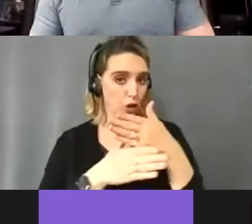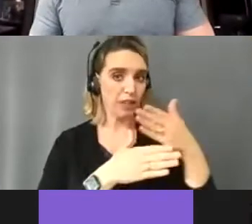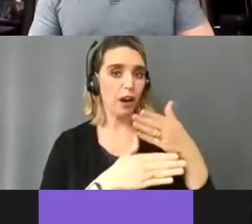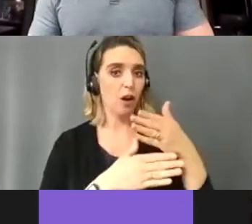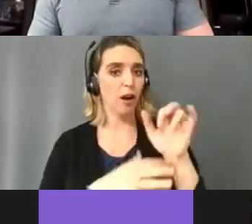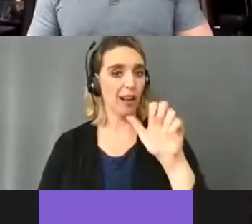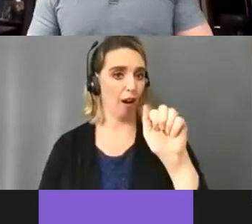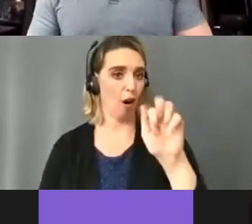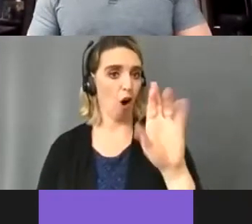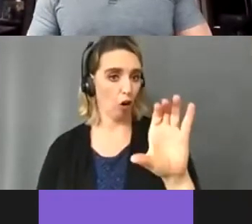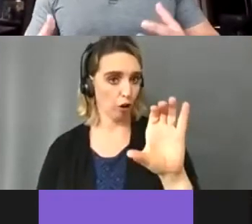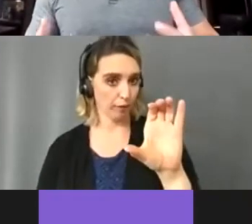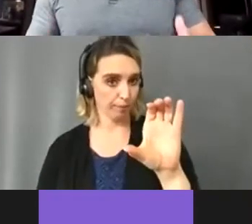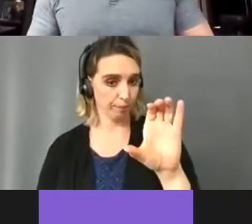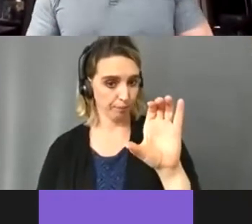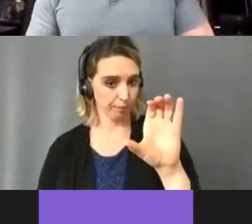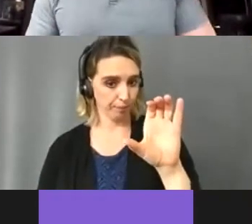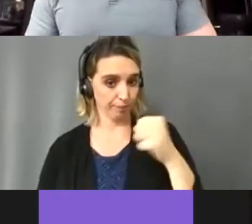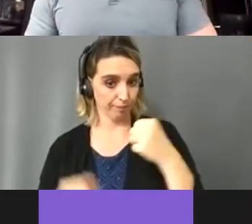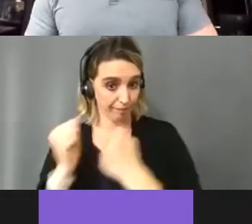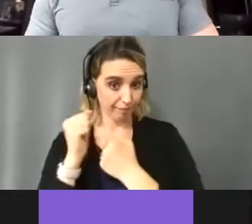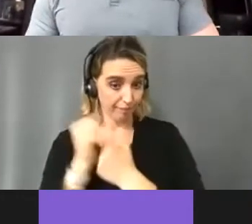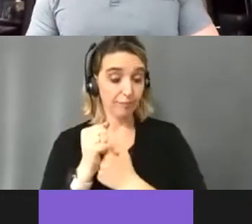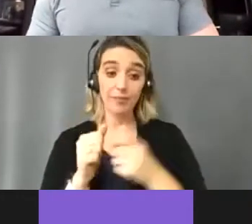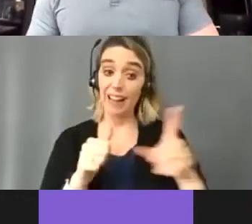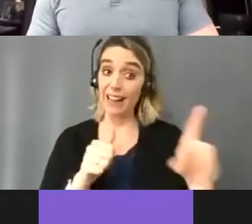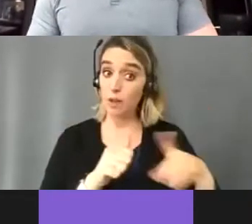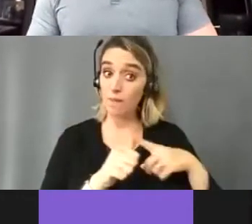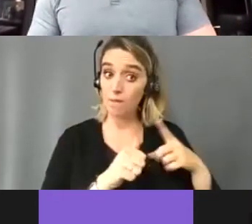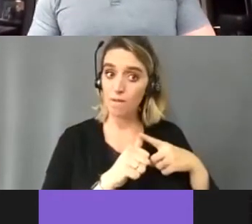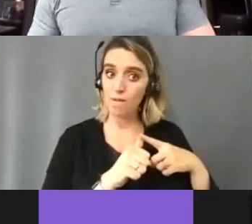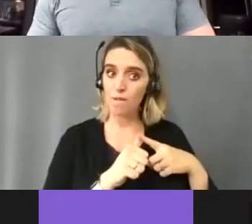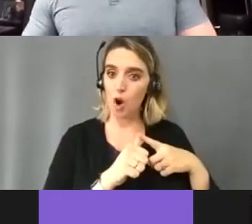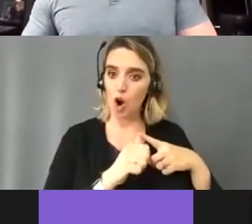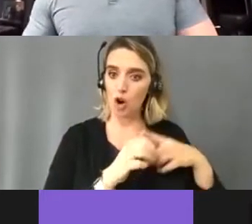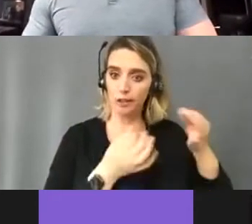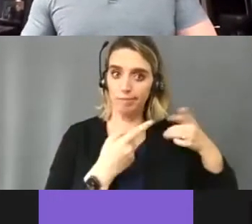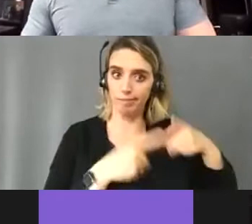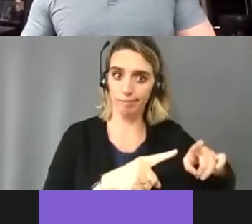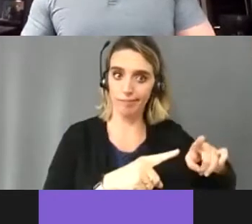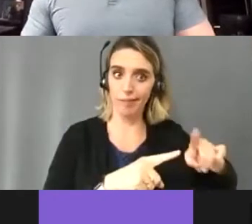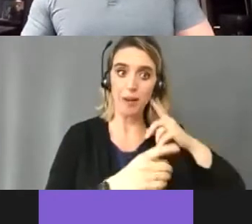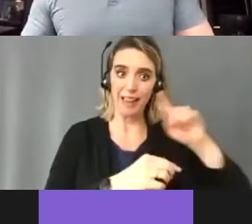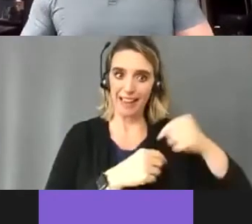which is now one of the first outcomes from the exchange and something we've created together.